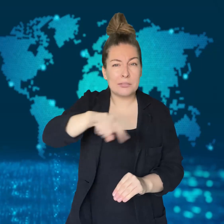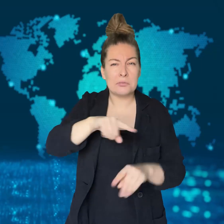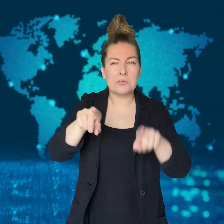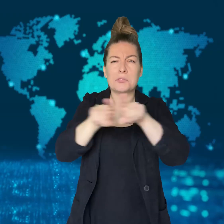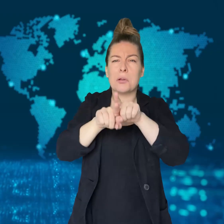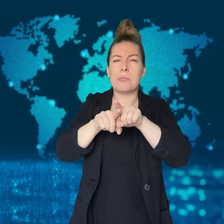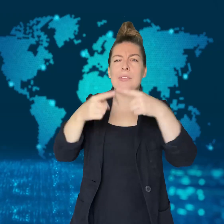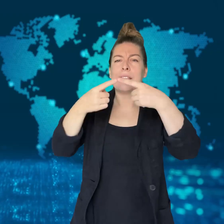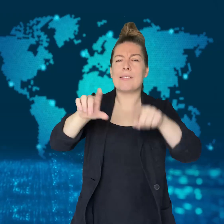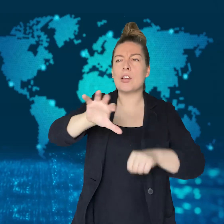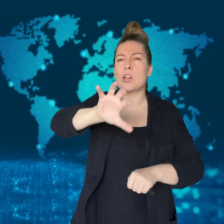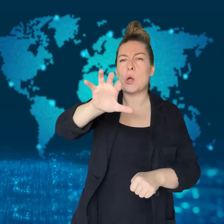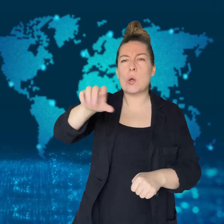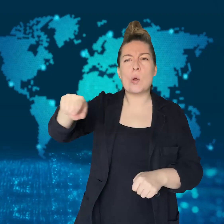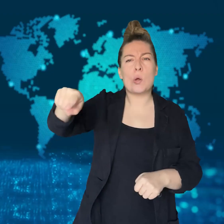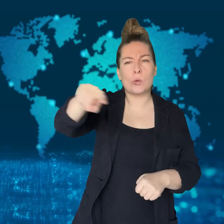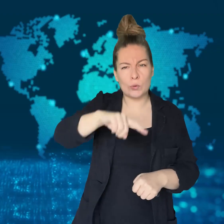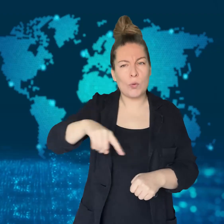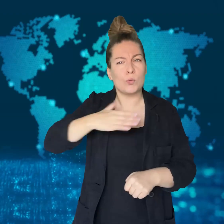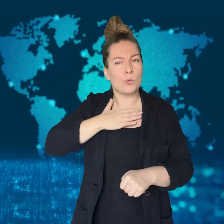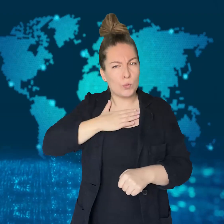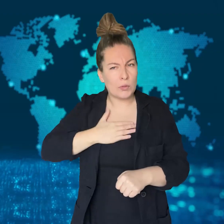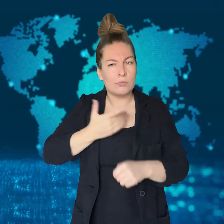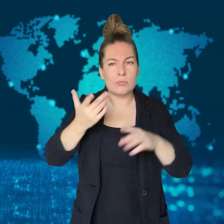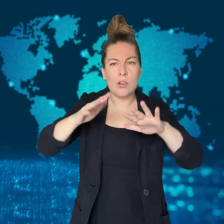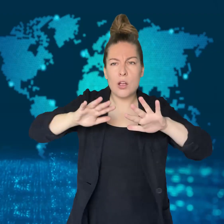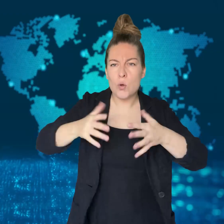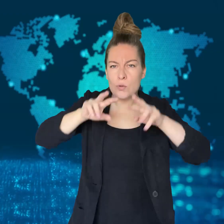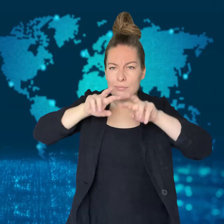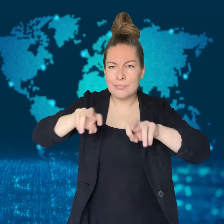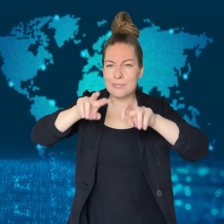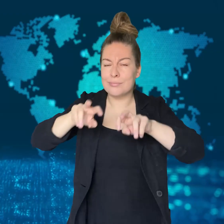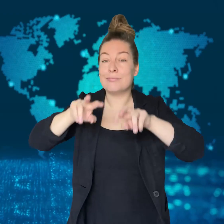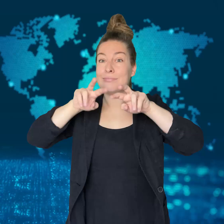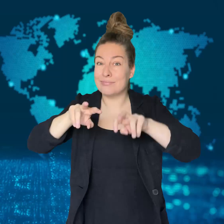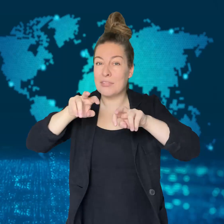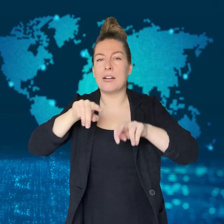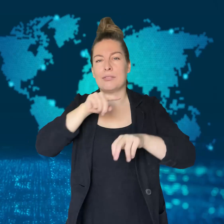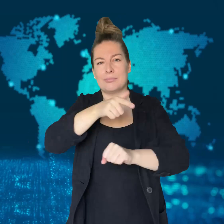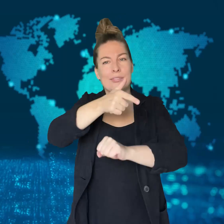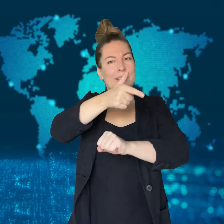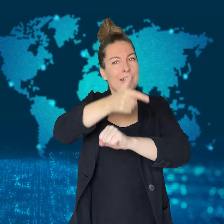in other countries use cameras and Artificial Intelligence (AI) to